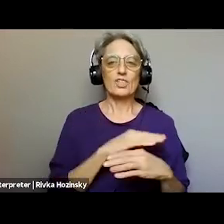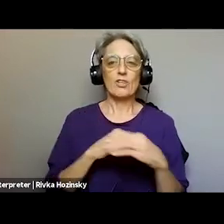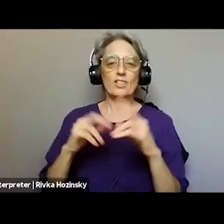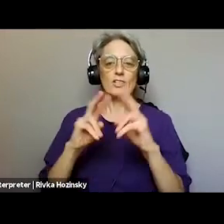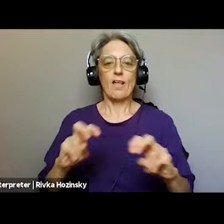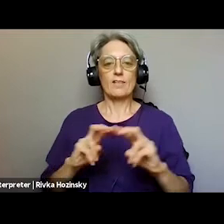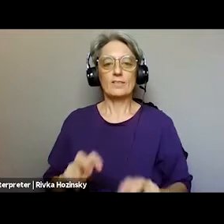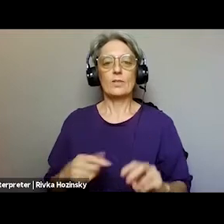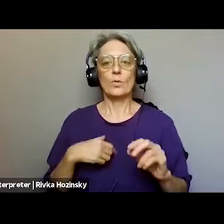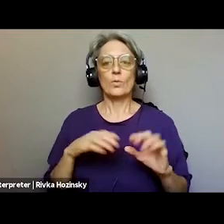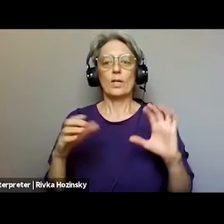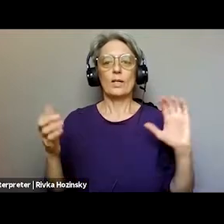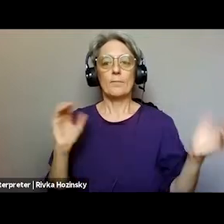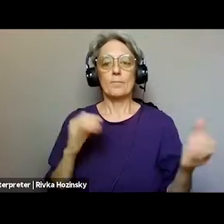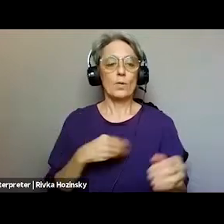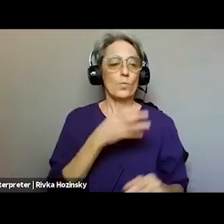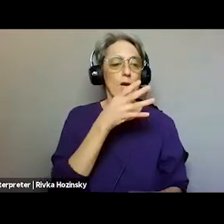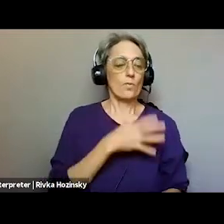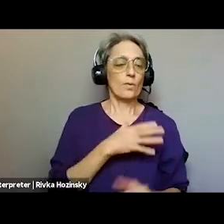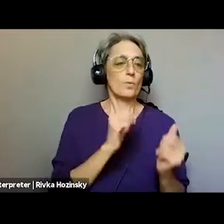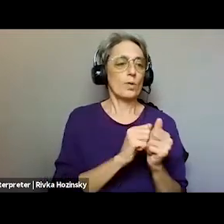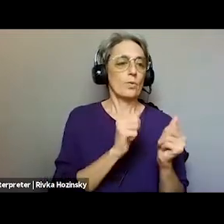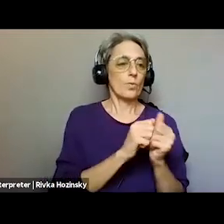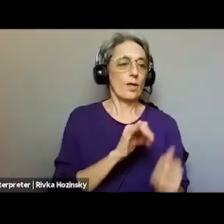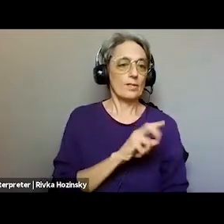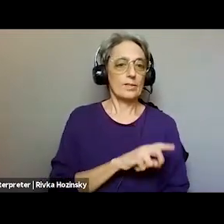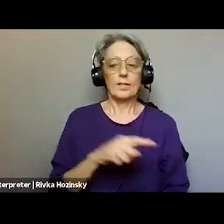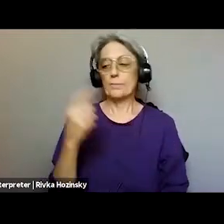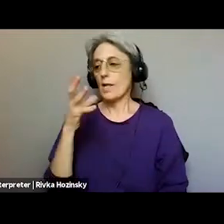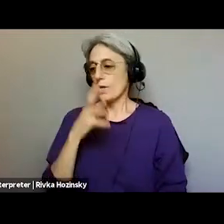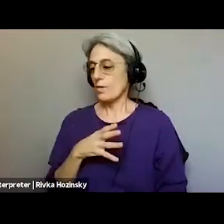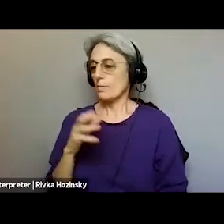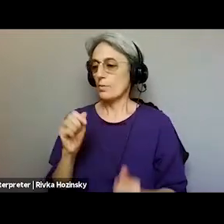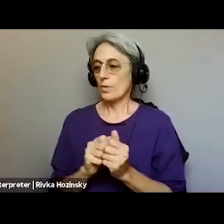white women with and without IDD, black women with and without IDD, white women with IDD to black